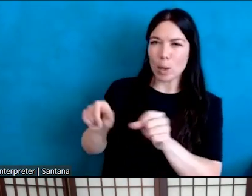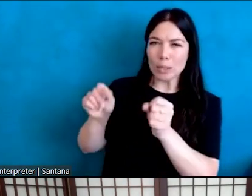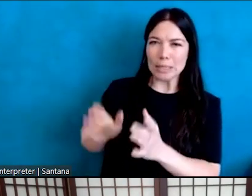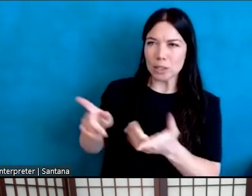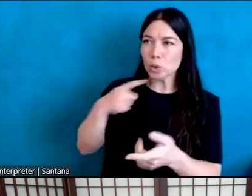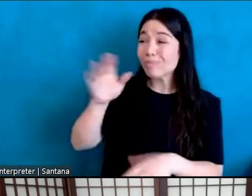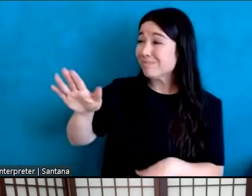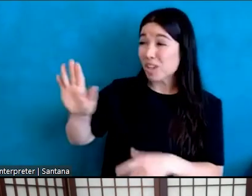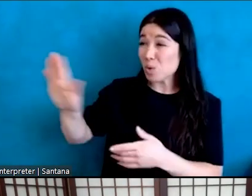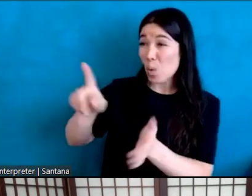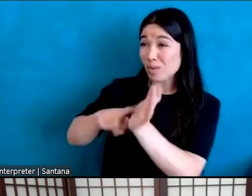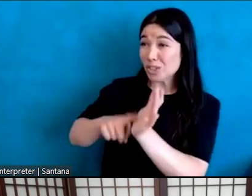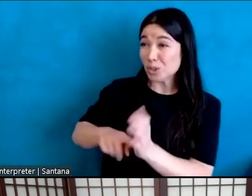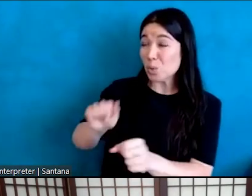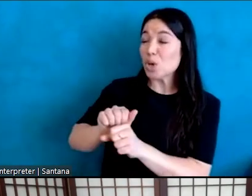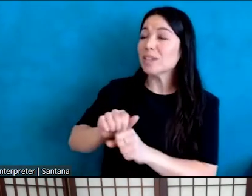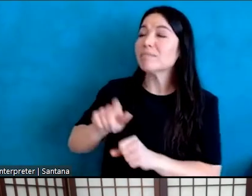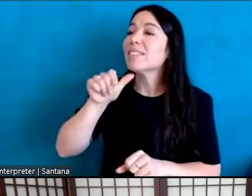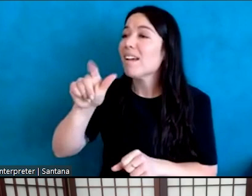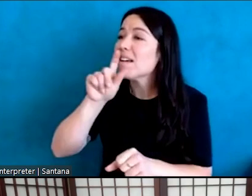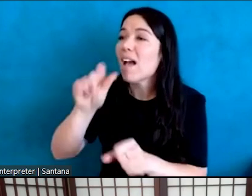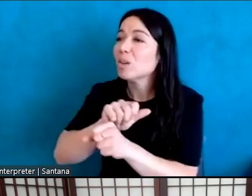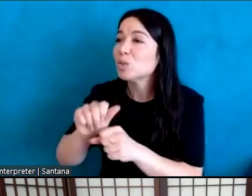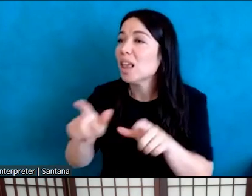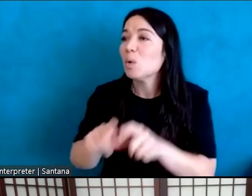All of that, I'm certain, would fall within capital "L," or excuse me, lowercase "l"